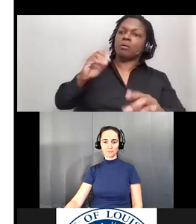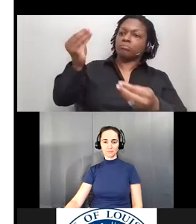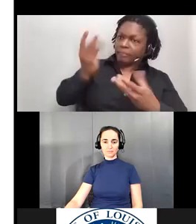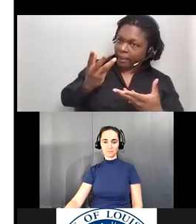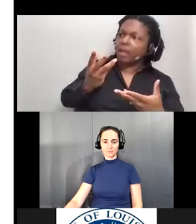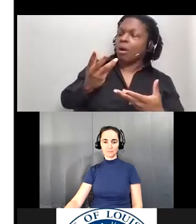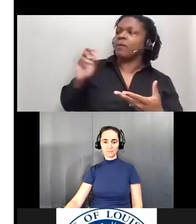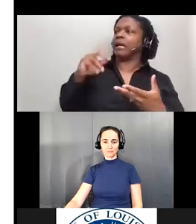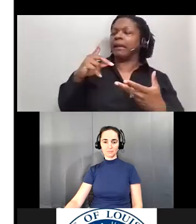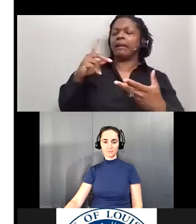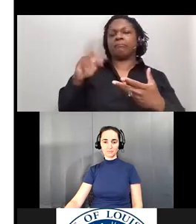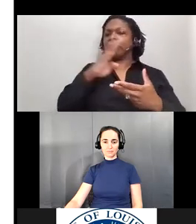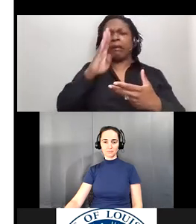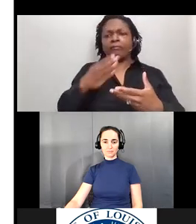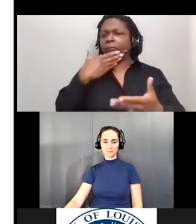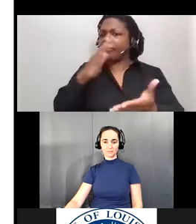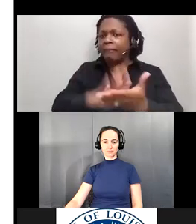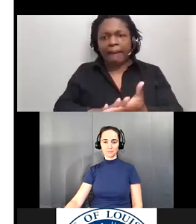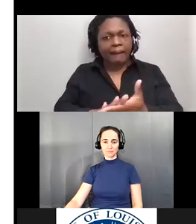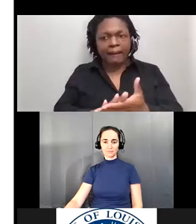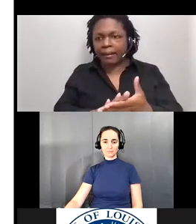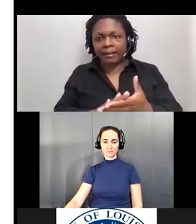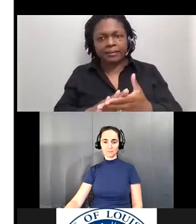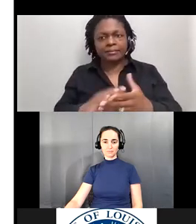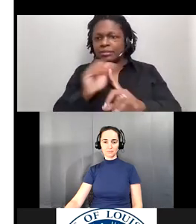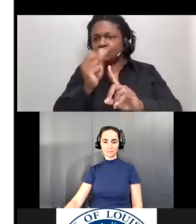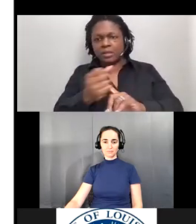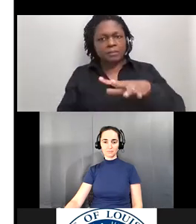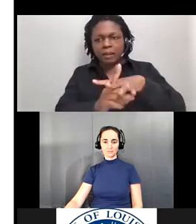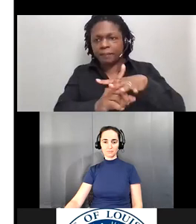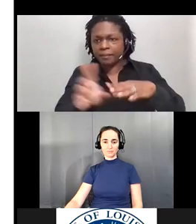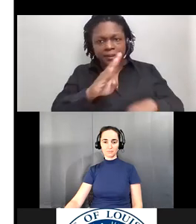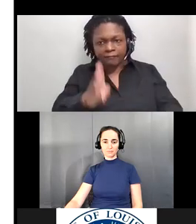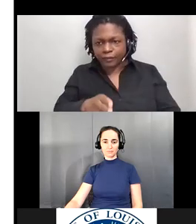15:57:26 We talk about traffic stops a lot, you know a lot of people will drop traffic